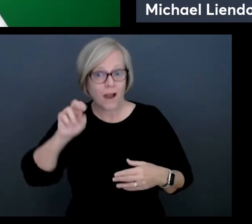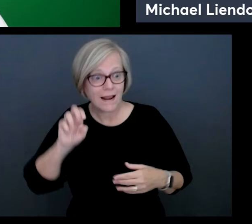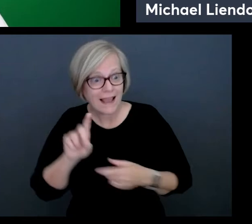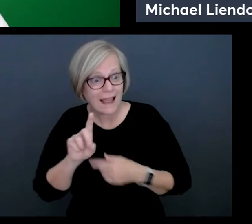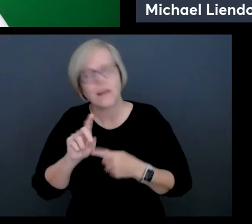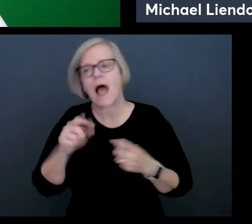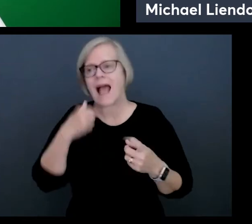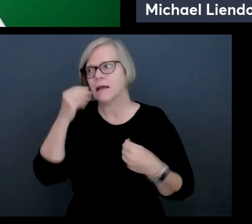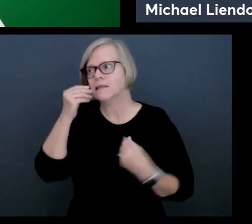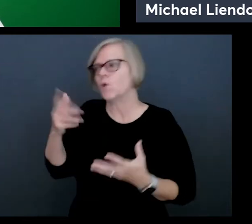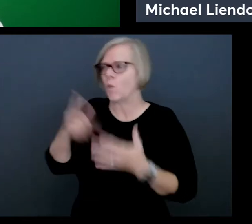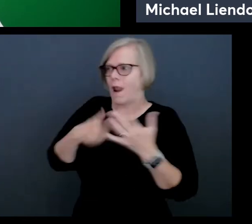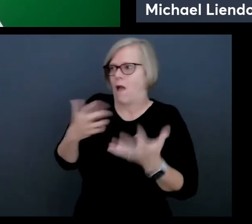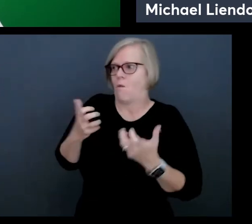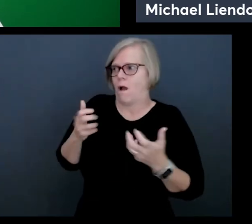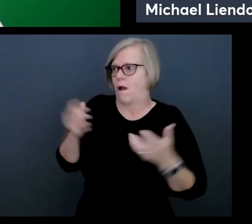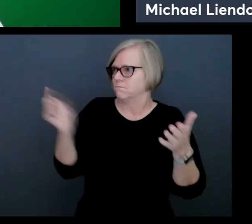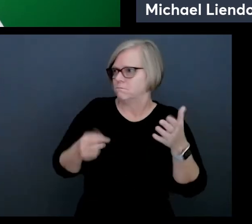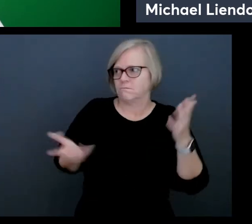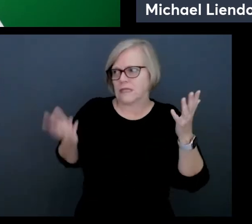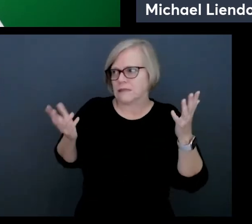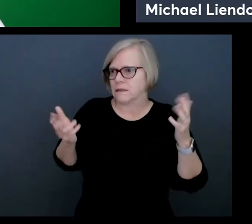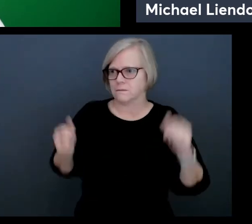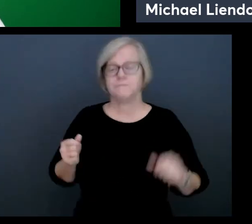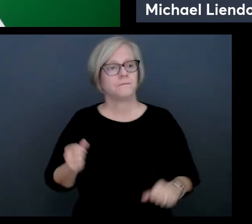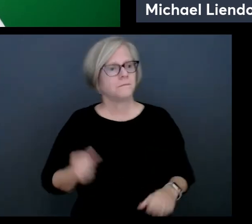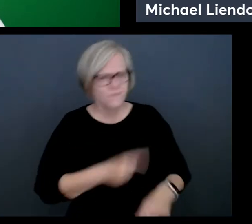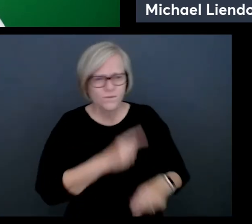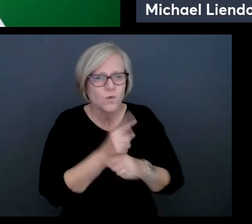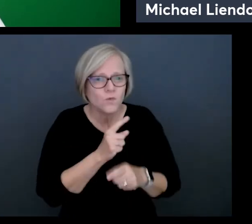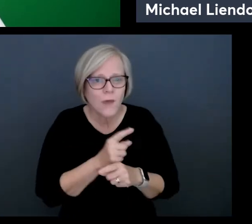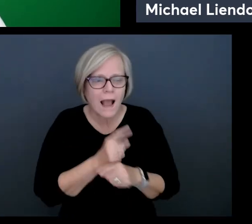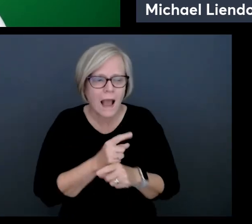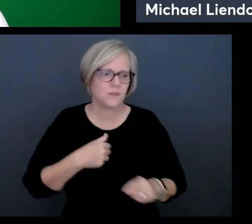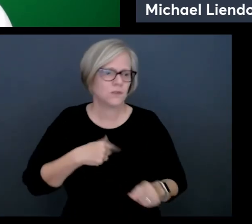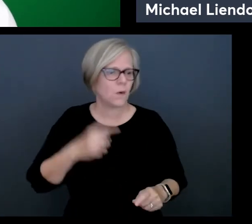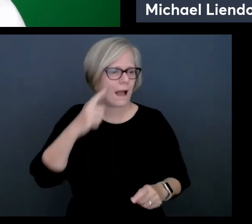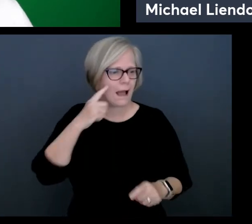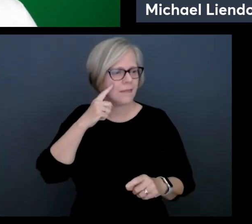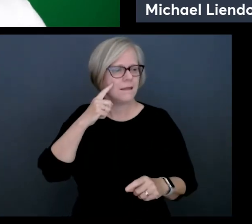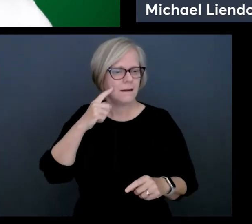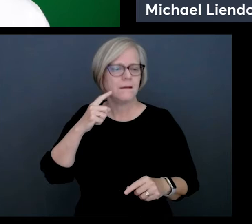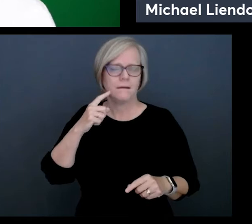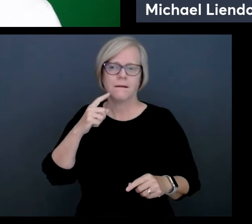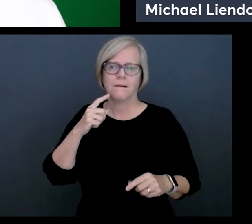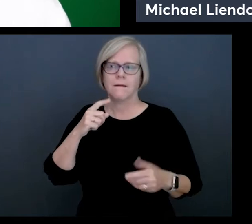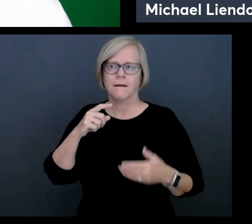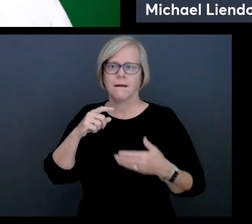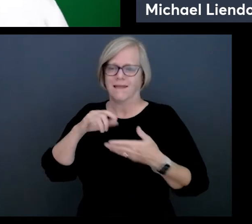but on the front end, I can just say, here is what I want from that. Yeah, exactly, and that's what I think